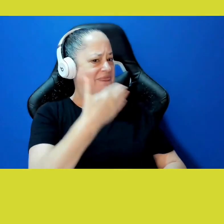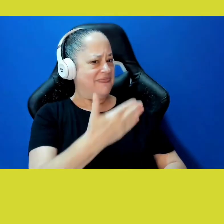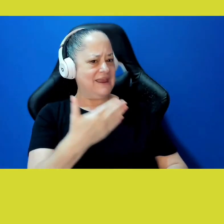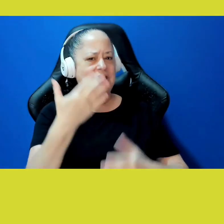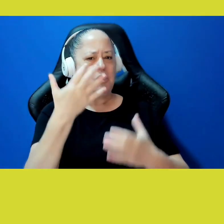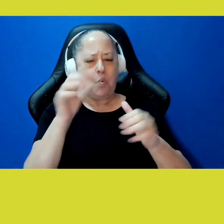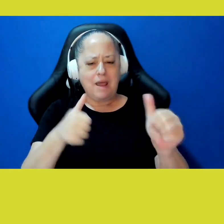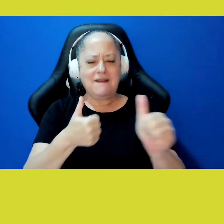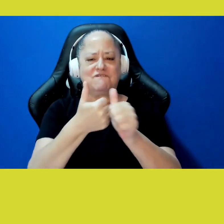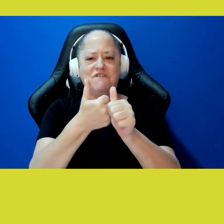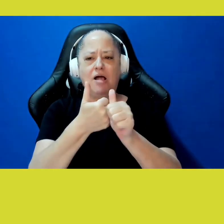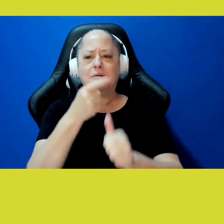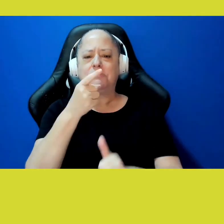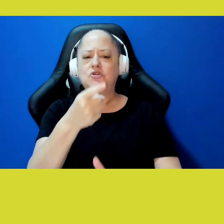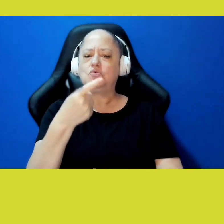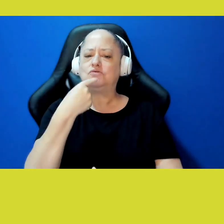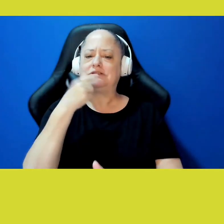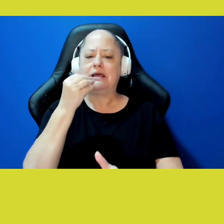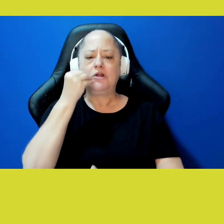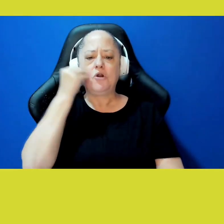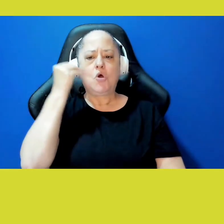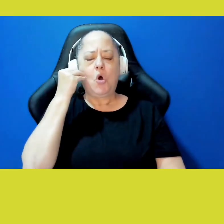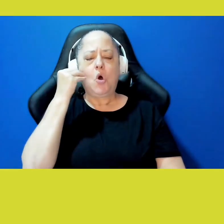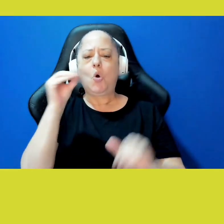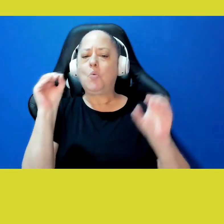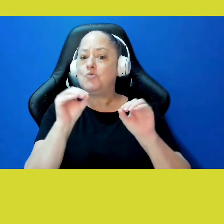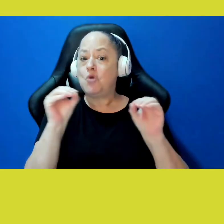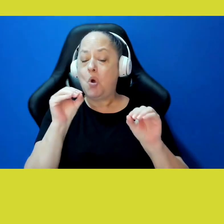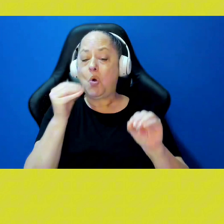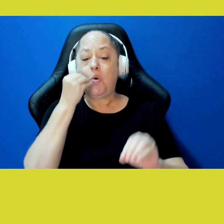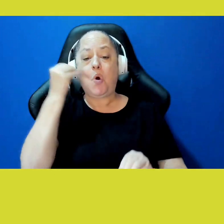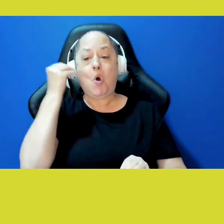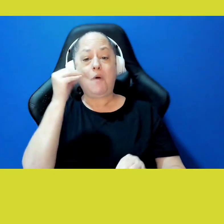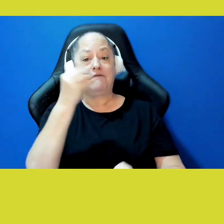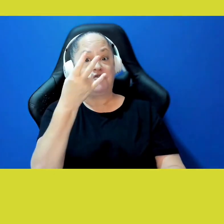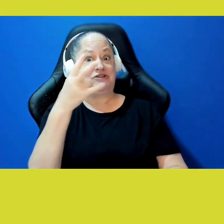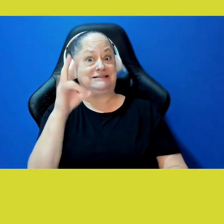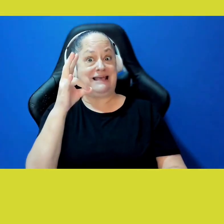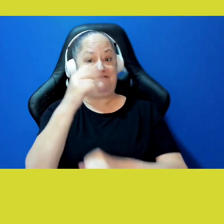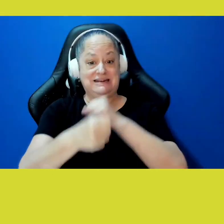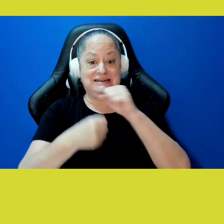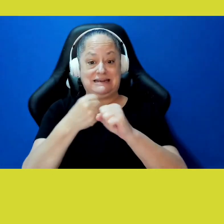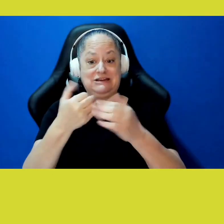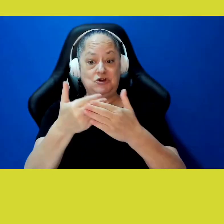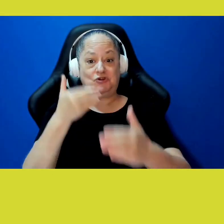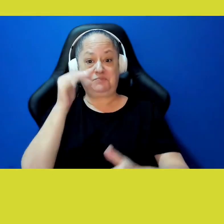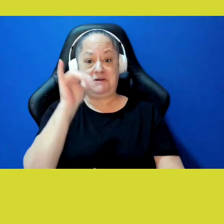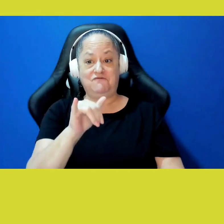for a minute, you said you were homeless for 17 years before that. And so when you were offered and